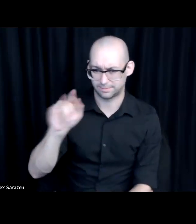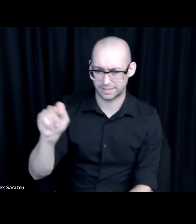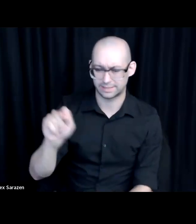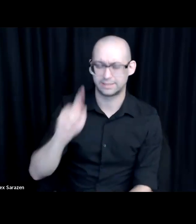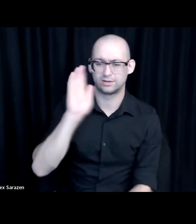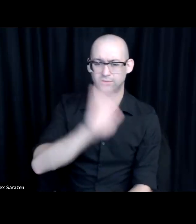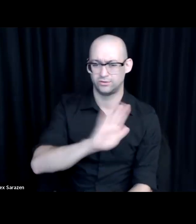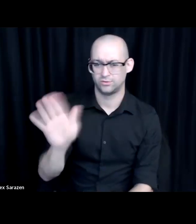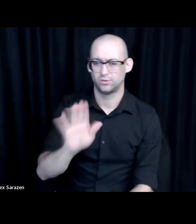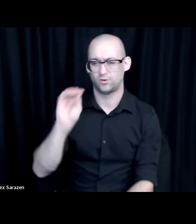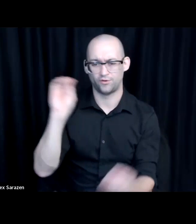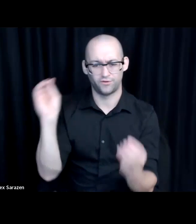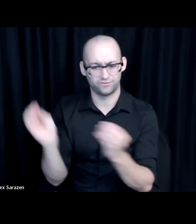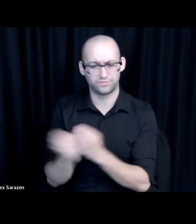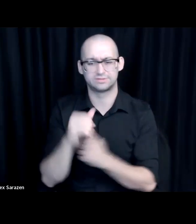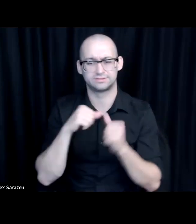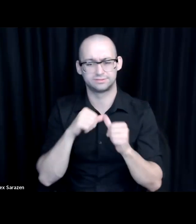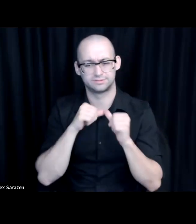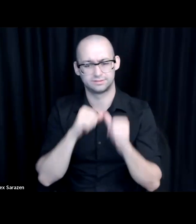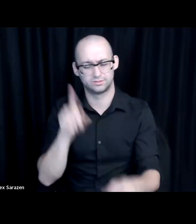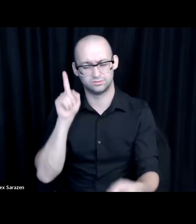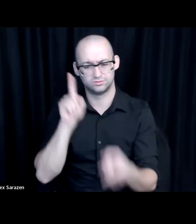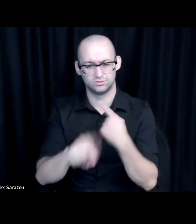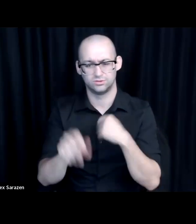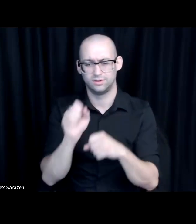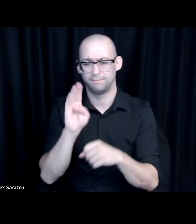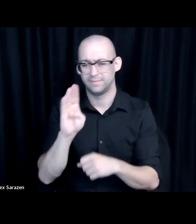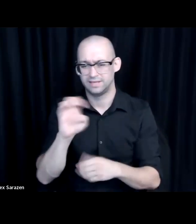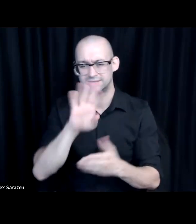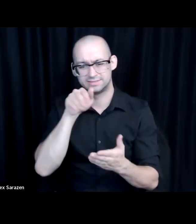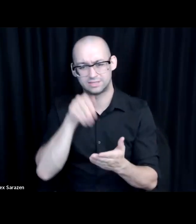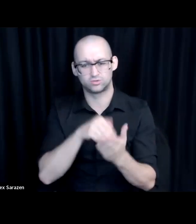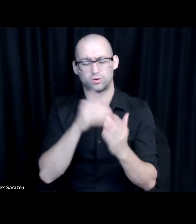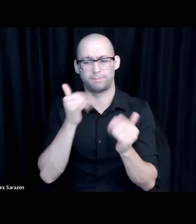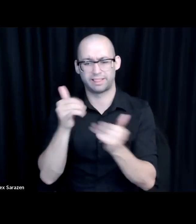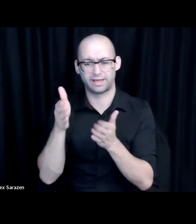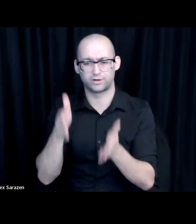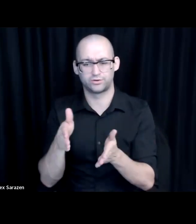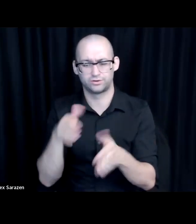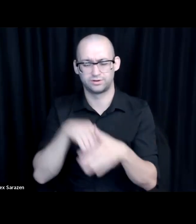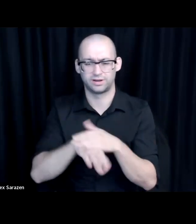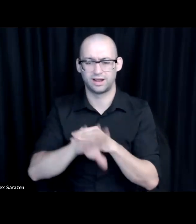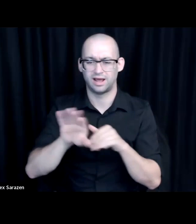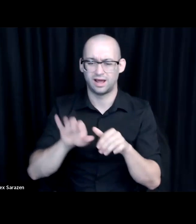continues to you know, be a central player, and helping, as you said, kind of bring along